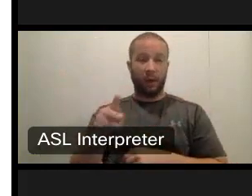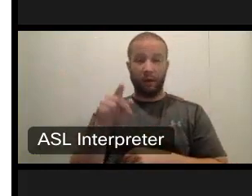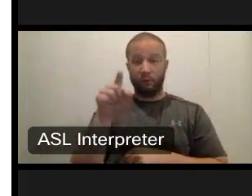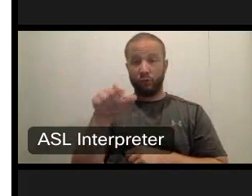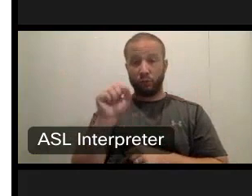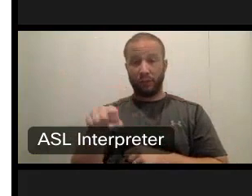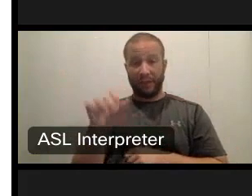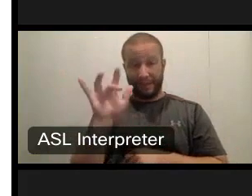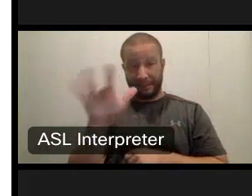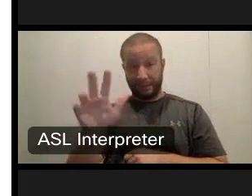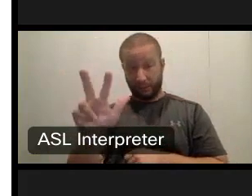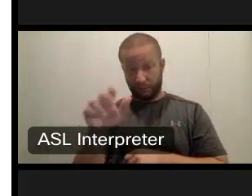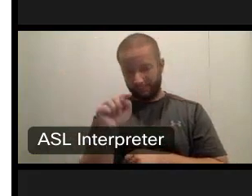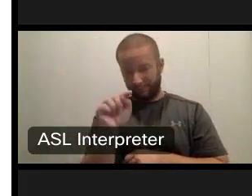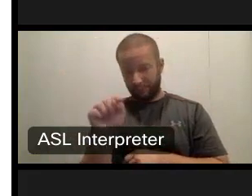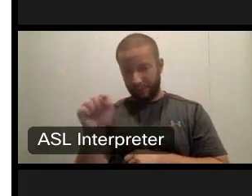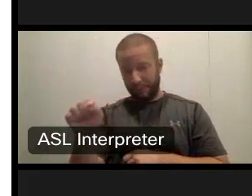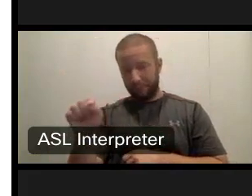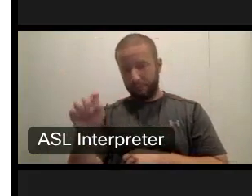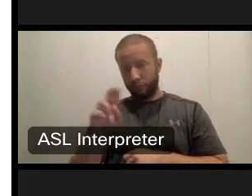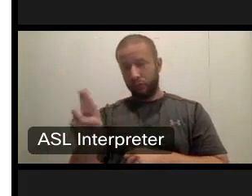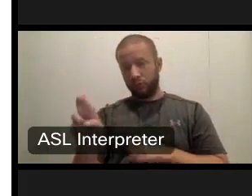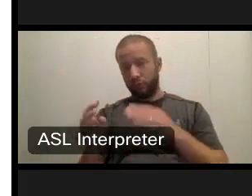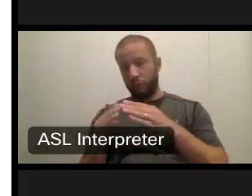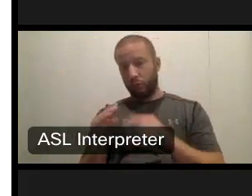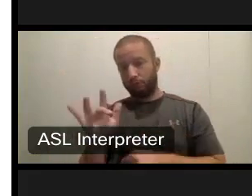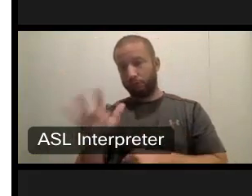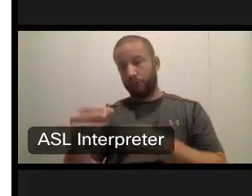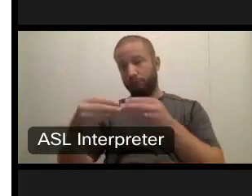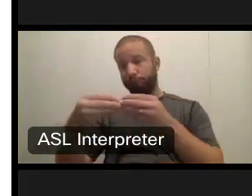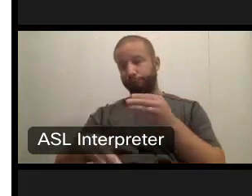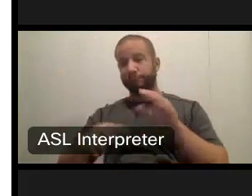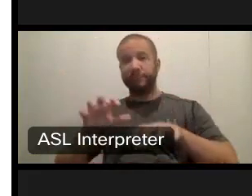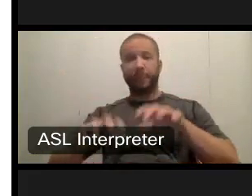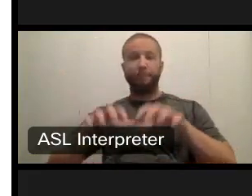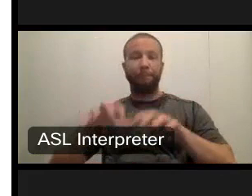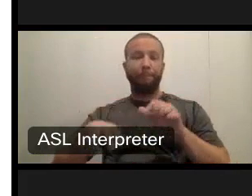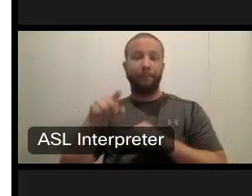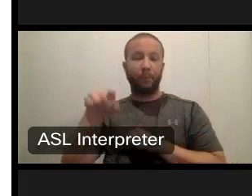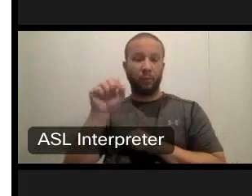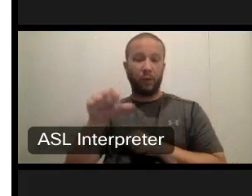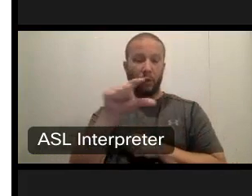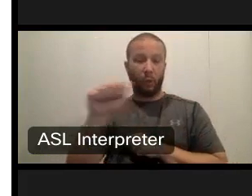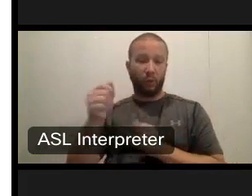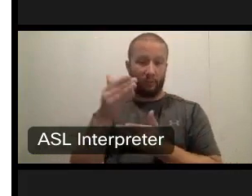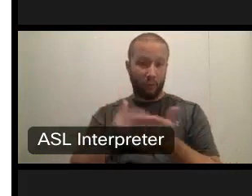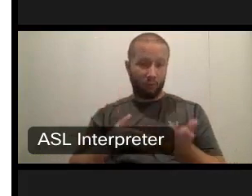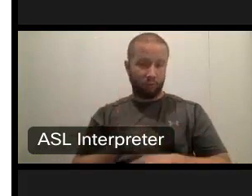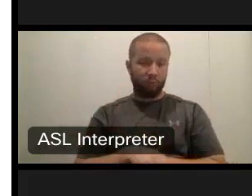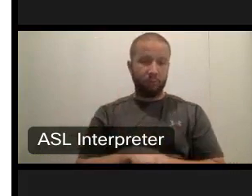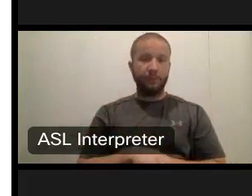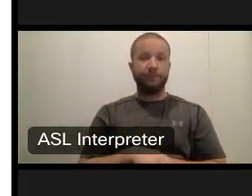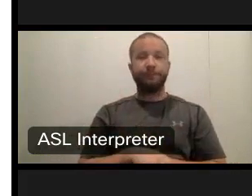click the three dot icon in the bottom right side of the WebEx window and select q a a new panel